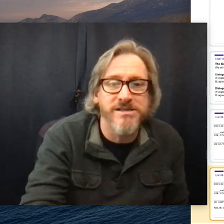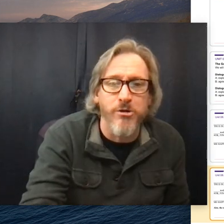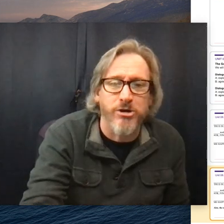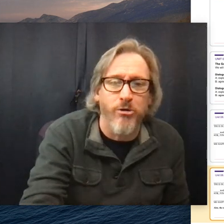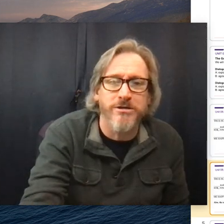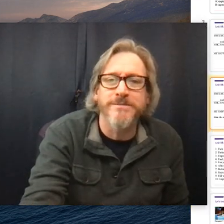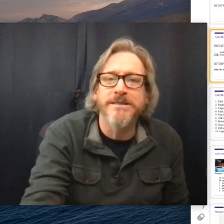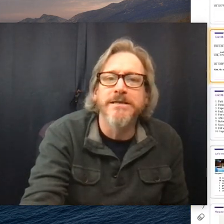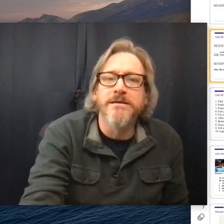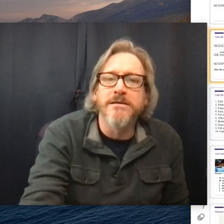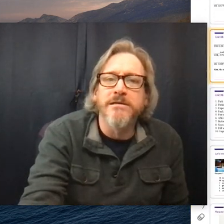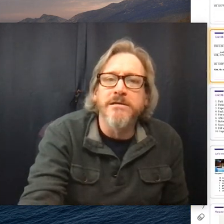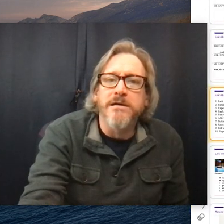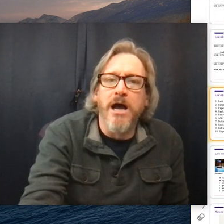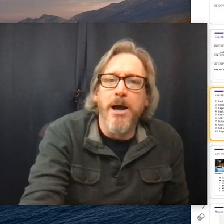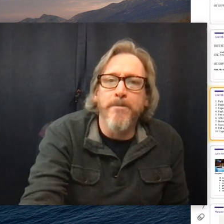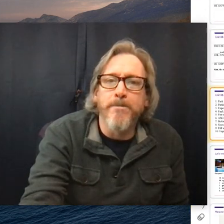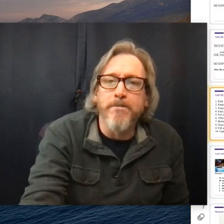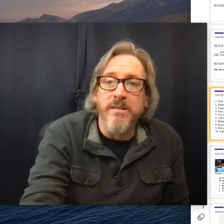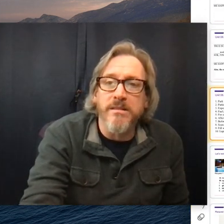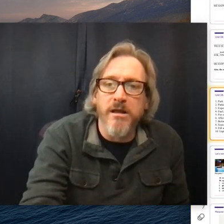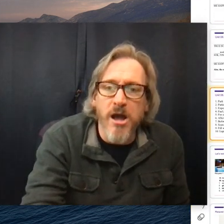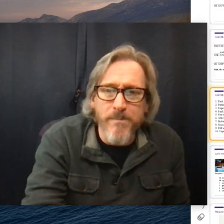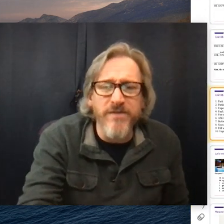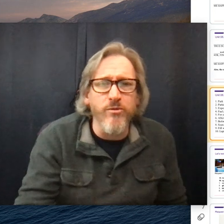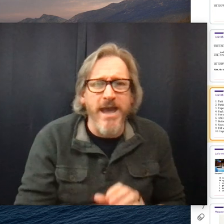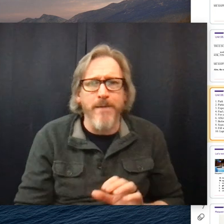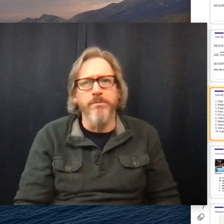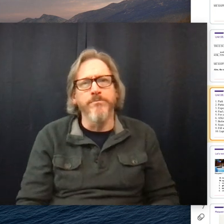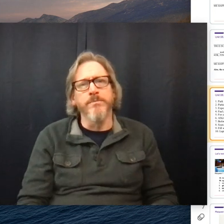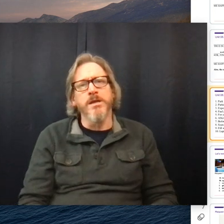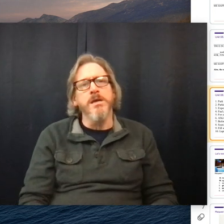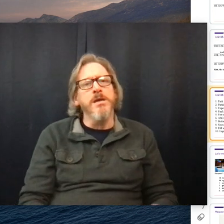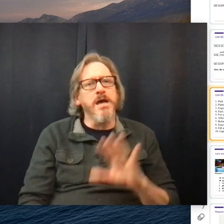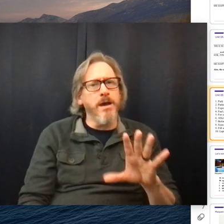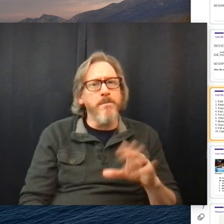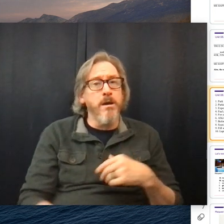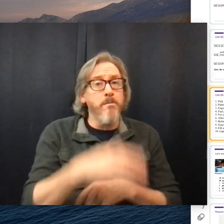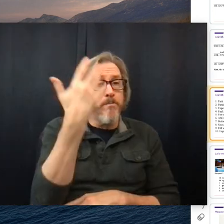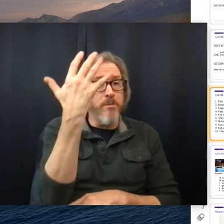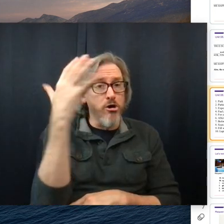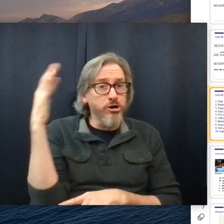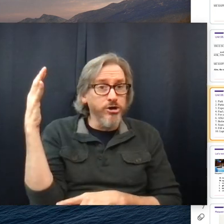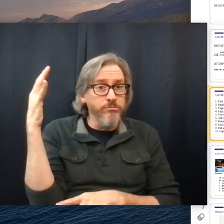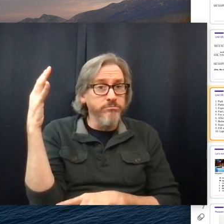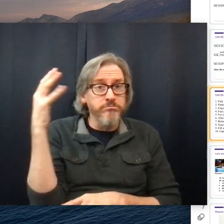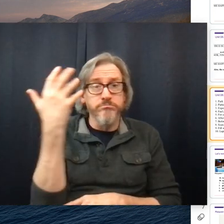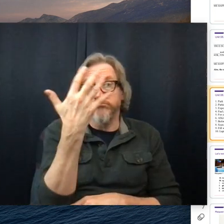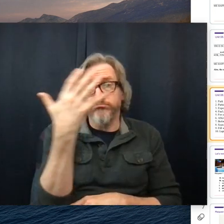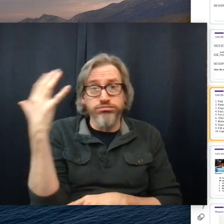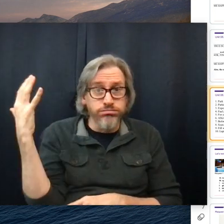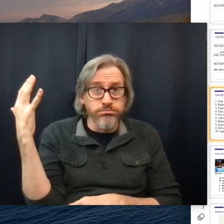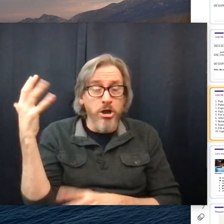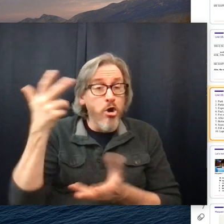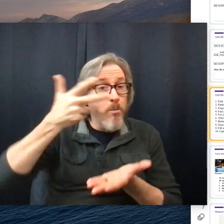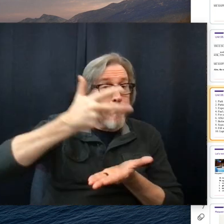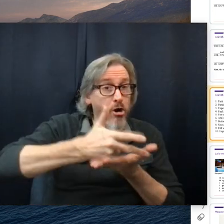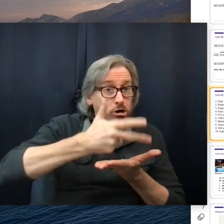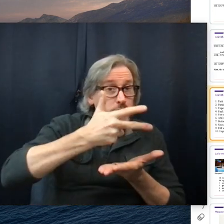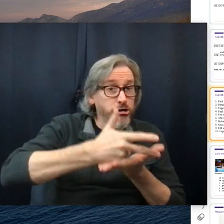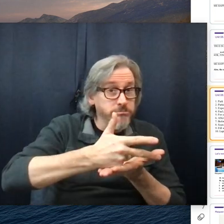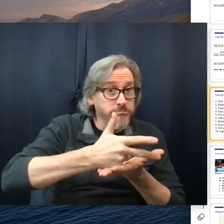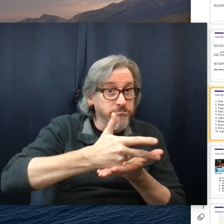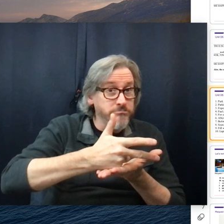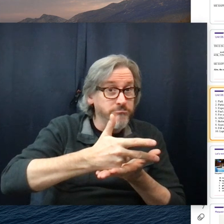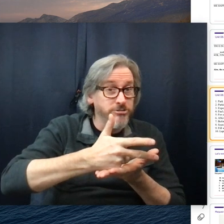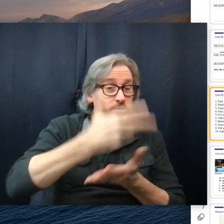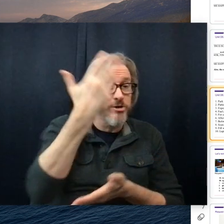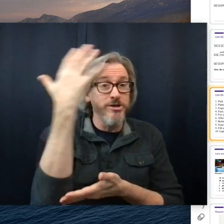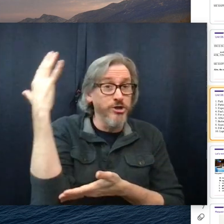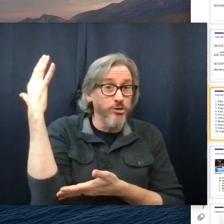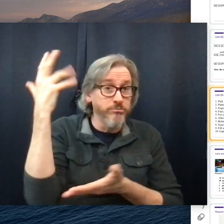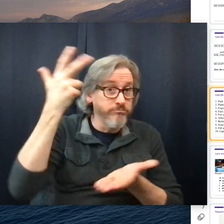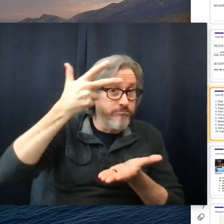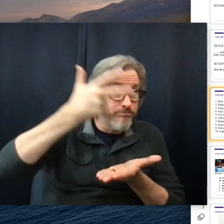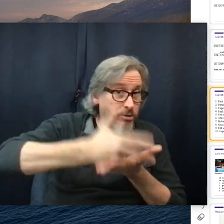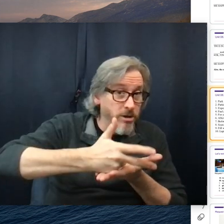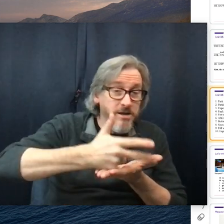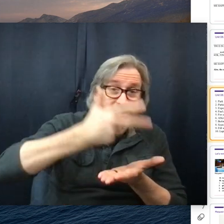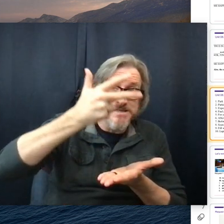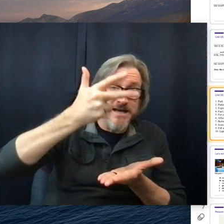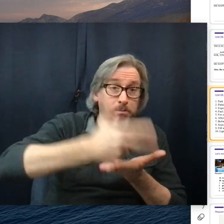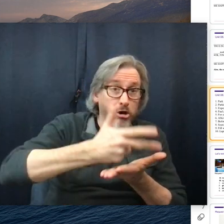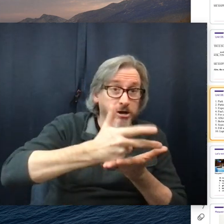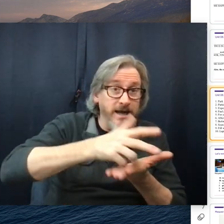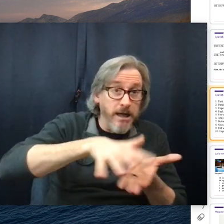in your court um a bit of OAB um park park so there could be two this is like parking